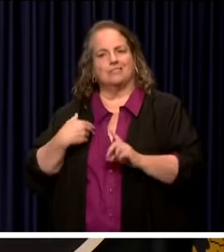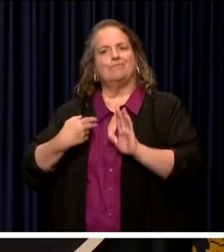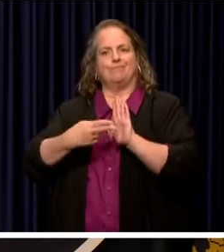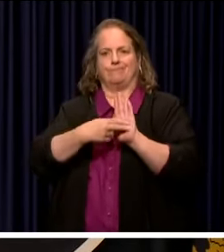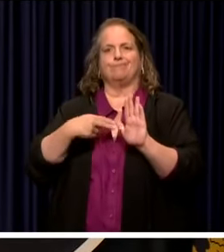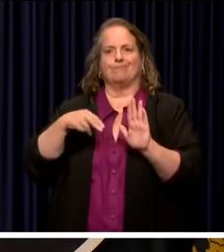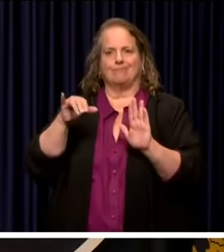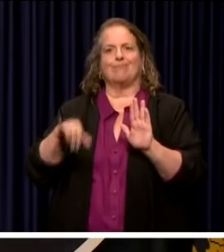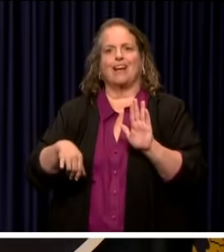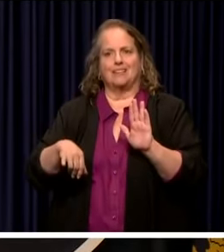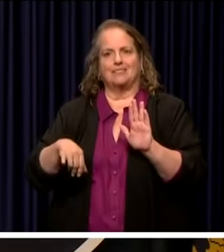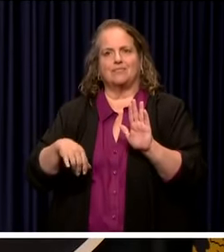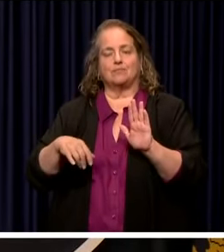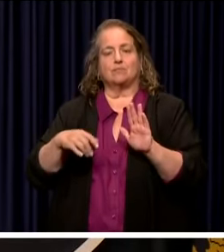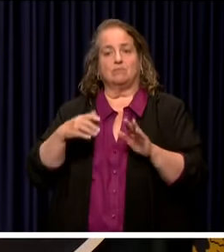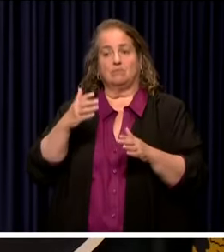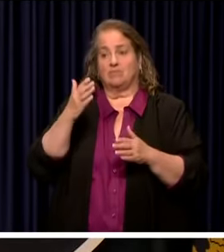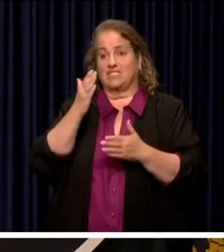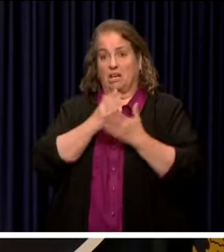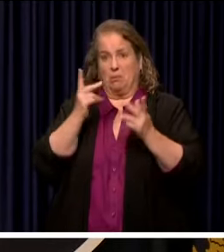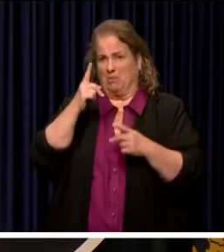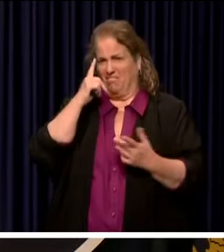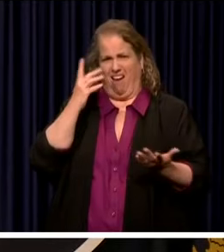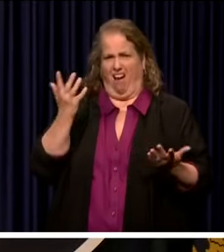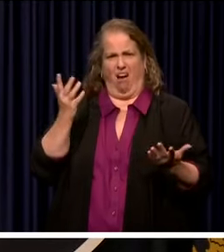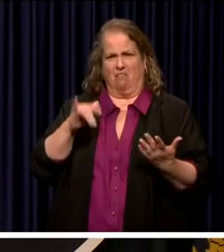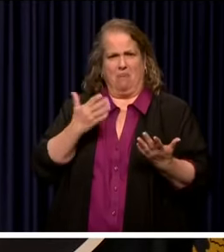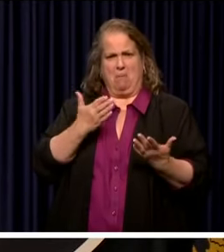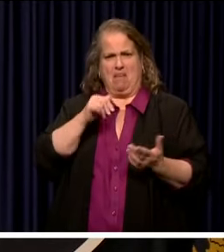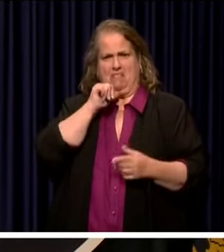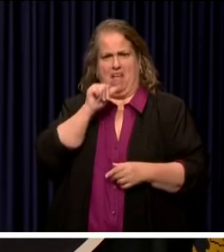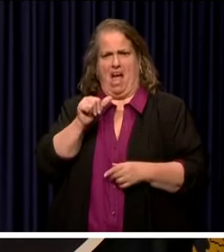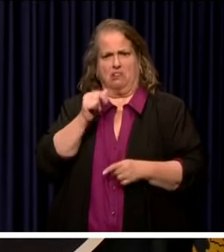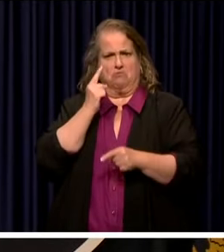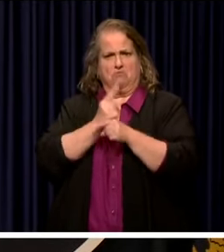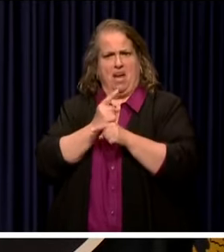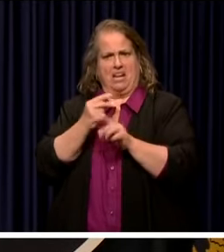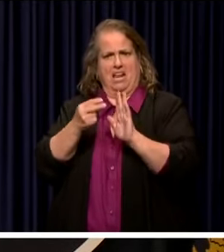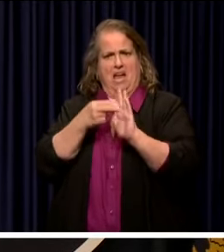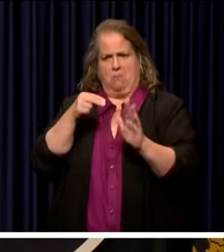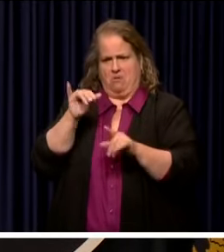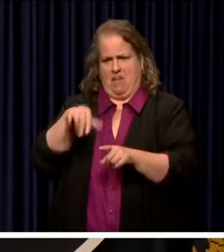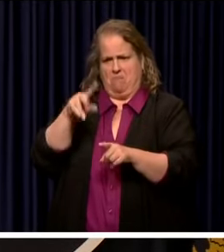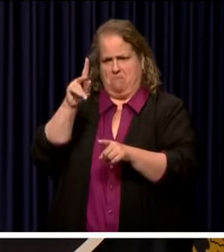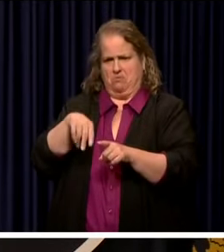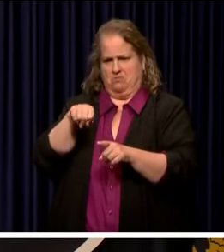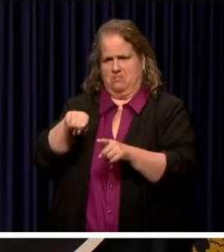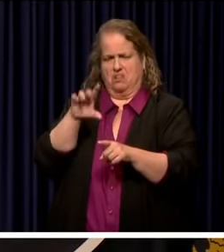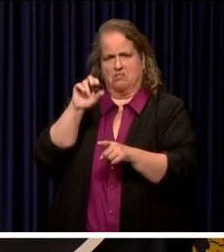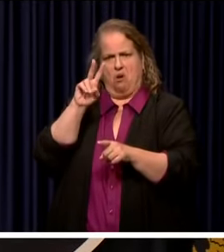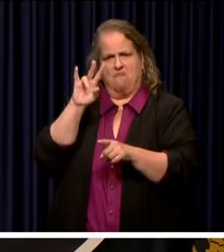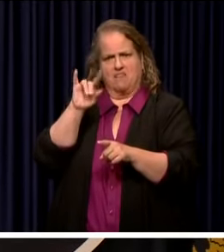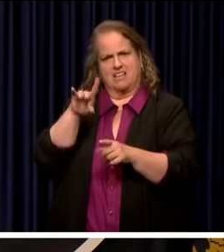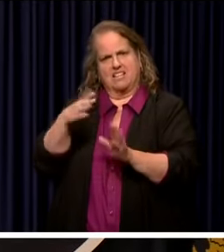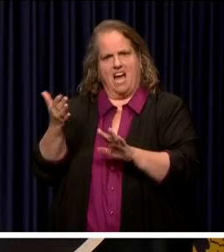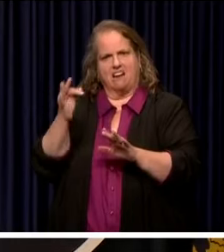BUT THE CORONAVIRUS HAS SIGNIFICANTLY IMPACTED BUDGETS,